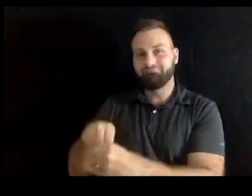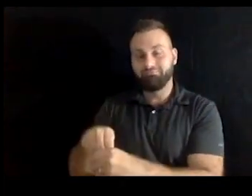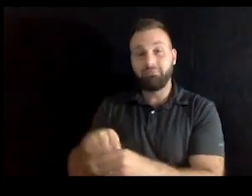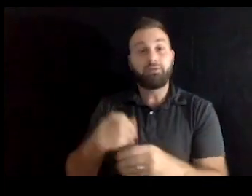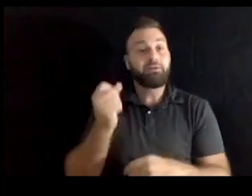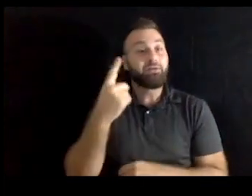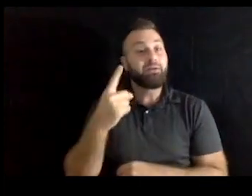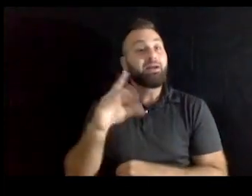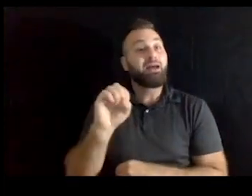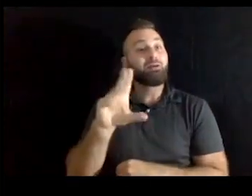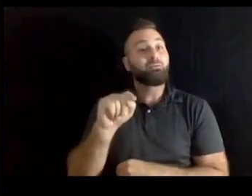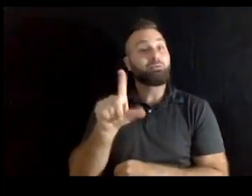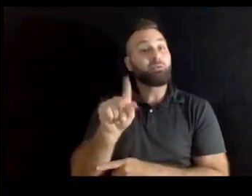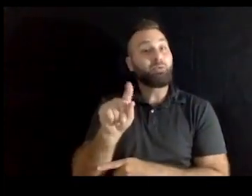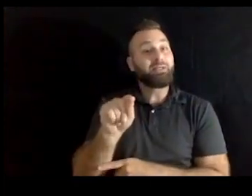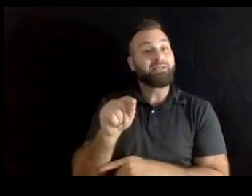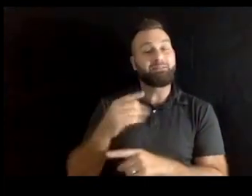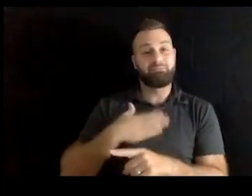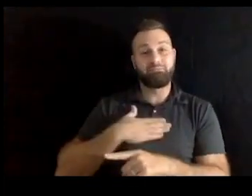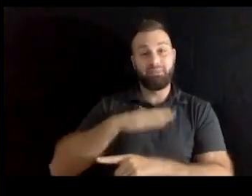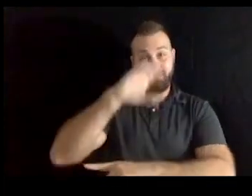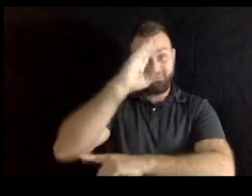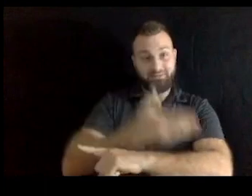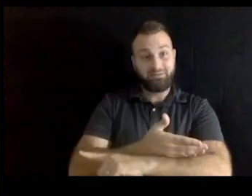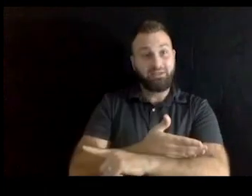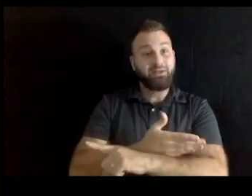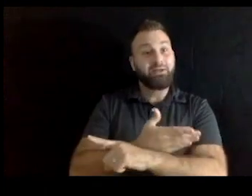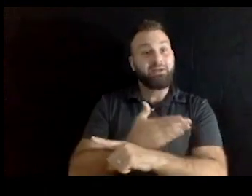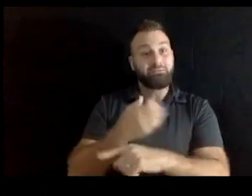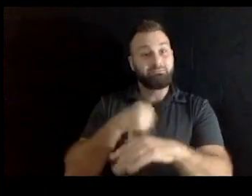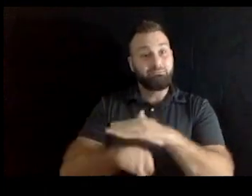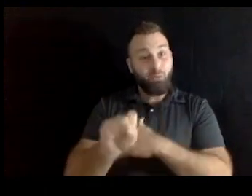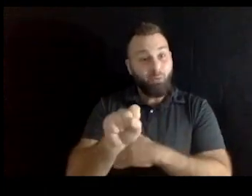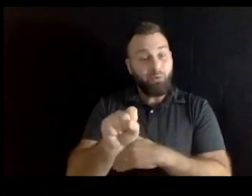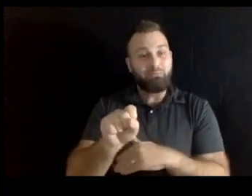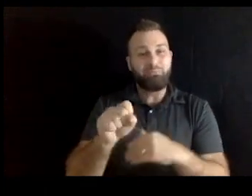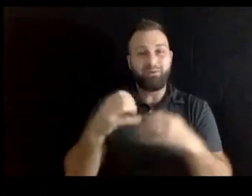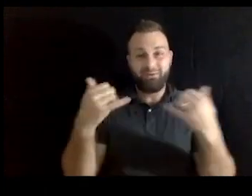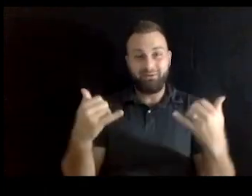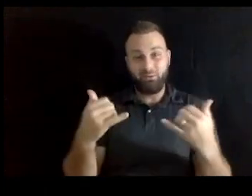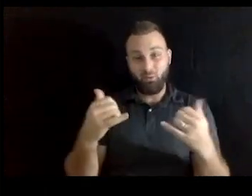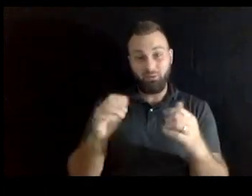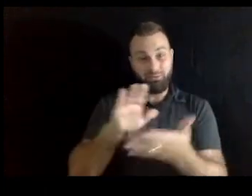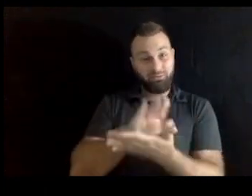but due to the colloquium I was scheduled to be out of town on his birthday this year,